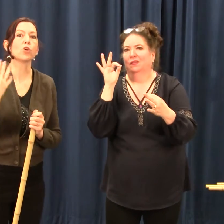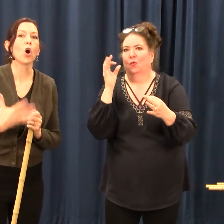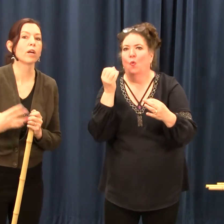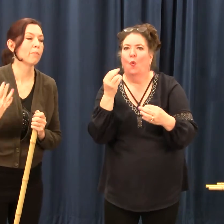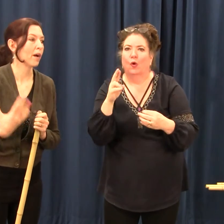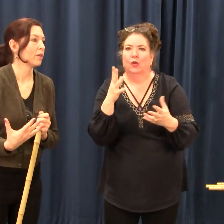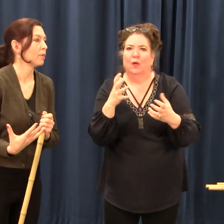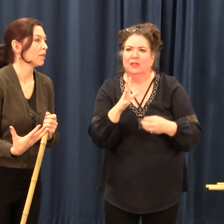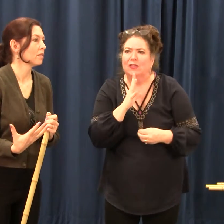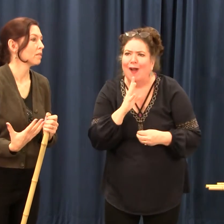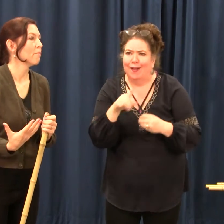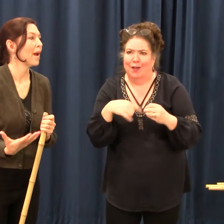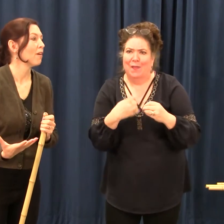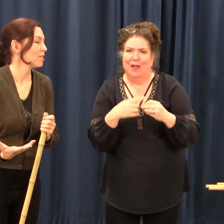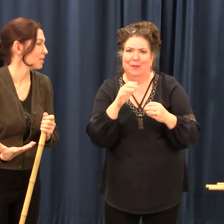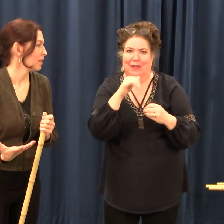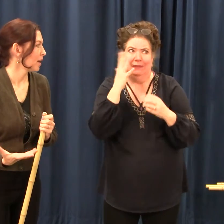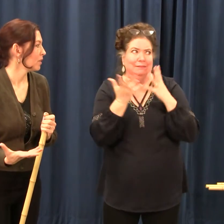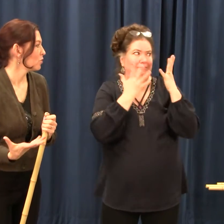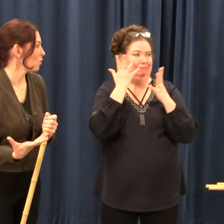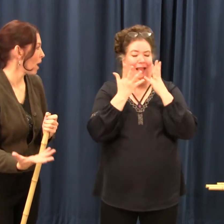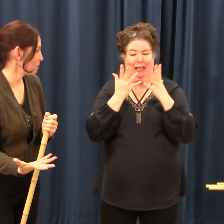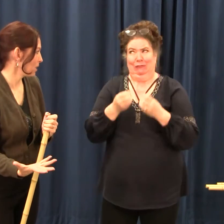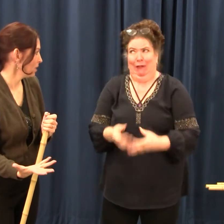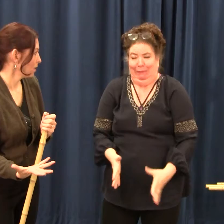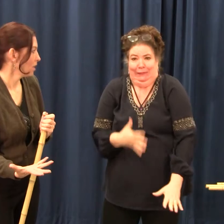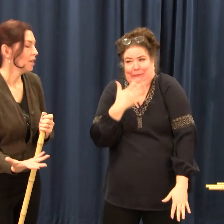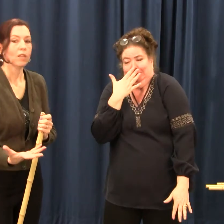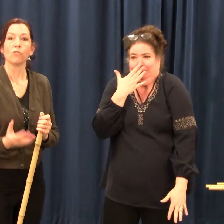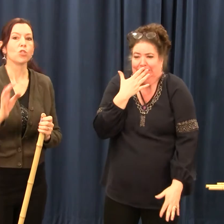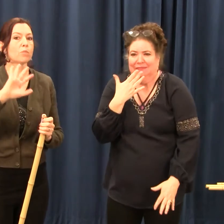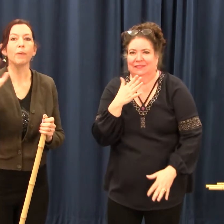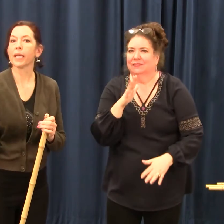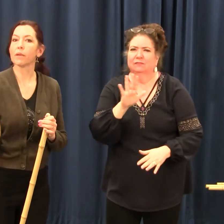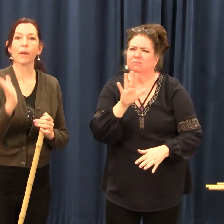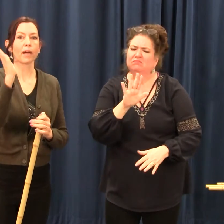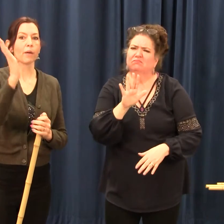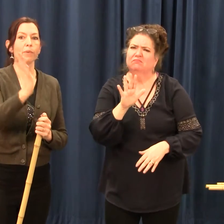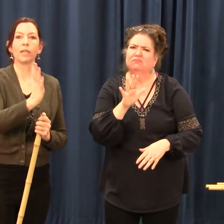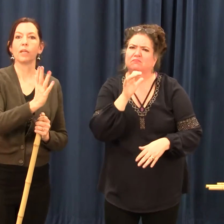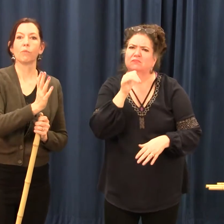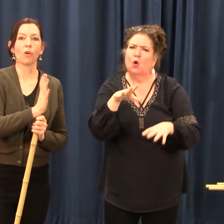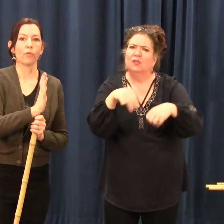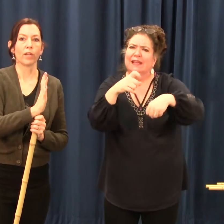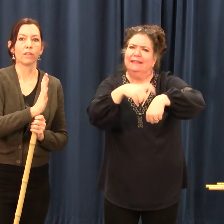talk about it, because it's embarrassing that you dropped it. Just pick it back up and keep going,